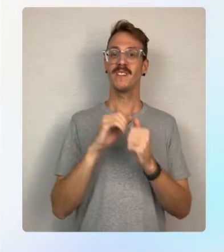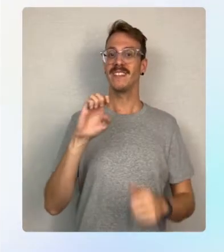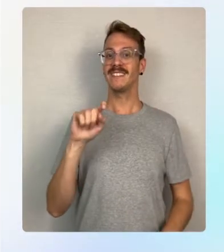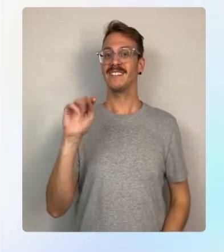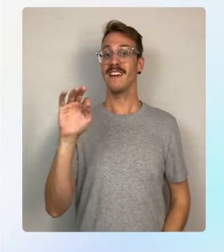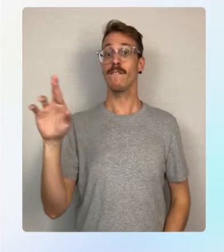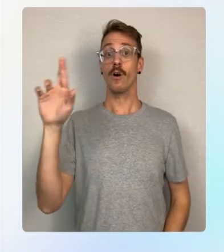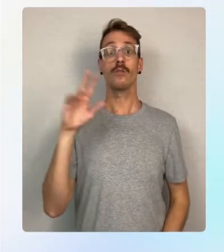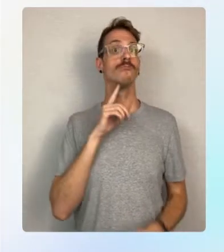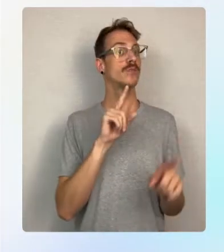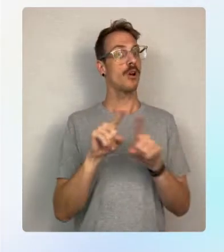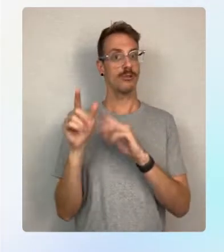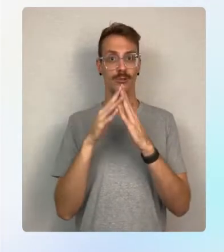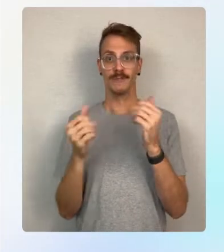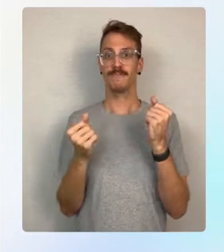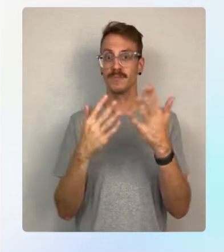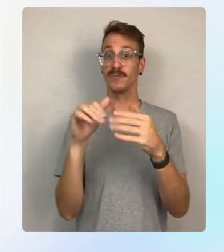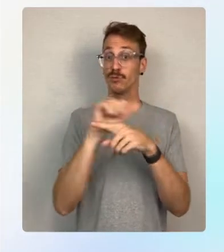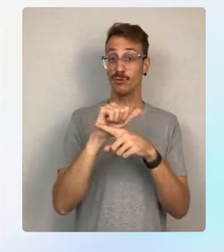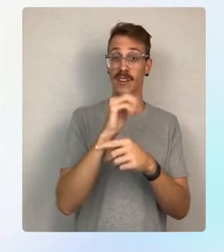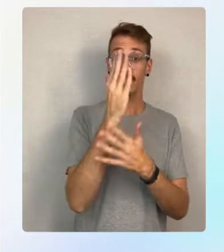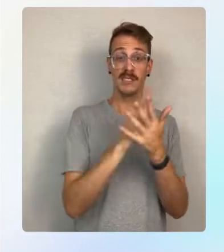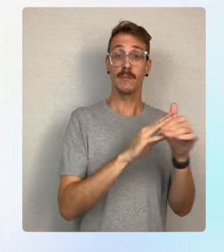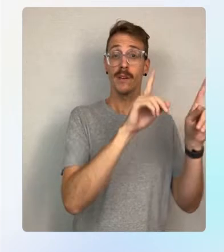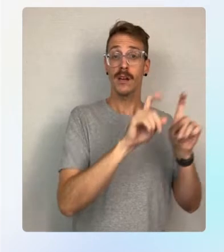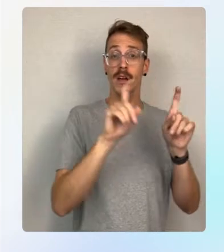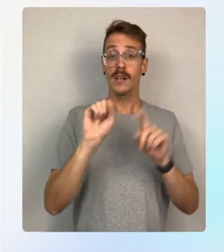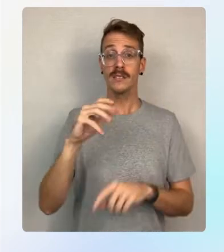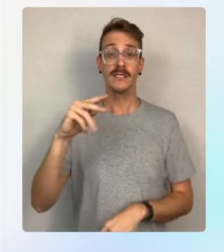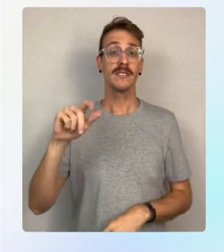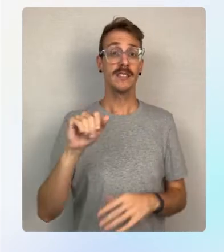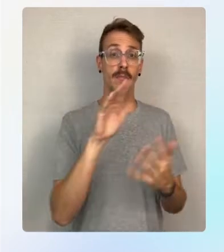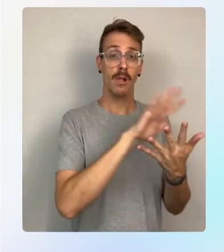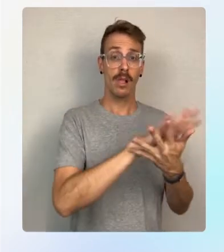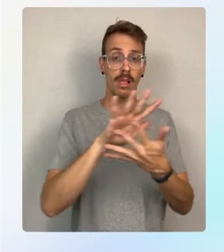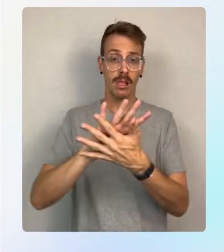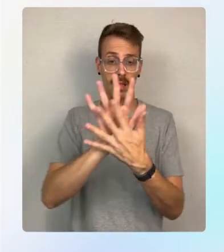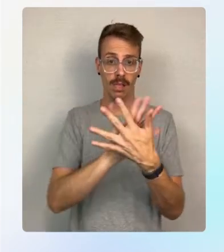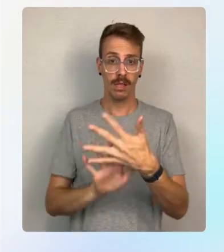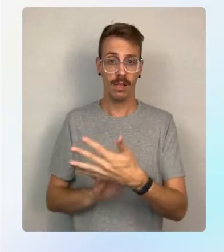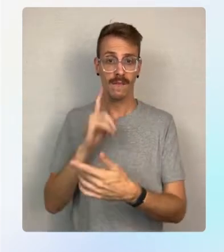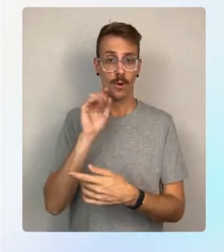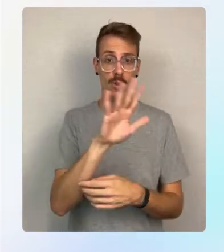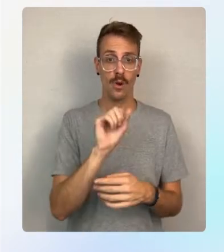With ETFR, we also recommend turning on Subsampled Layout for your application.